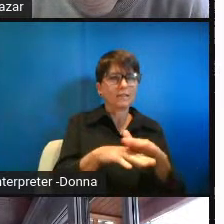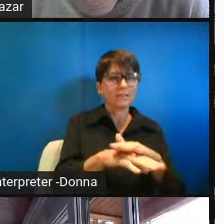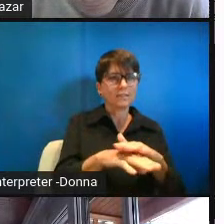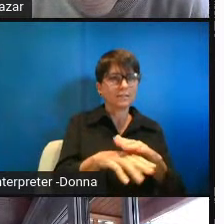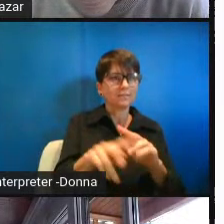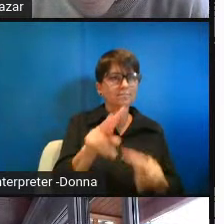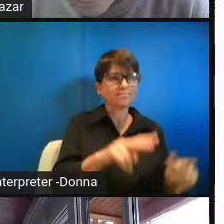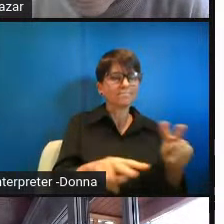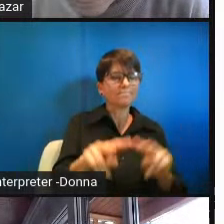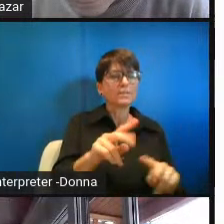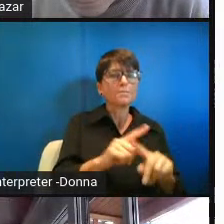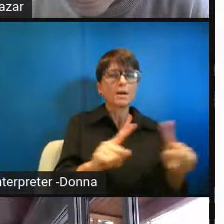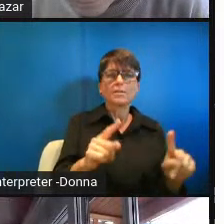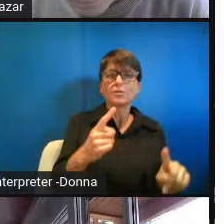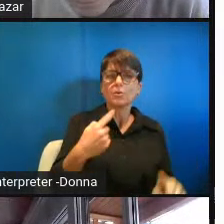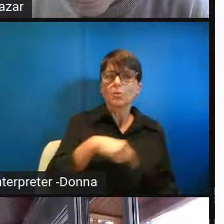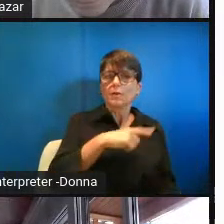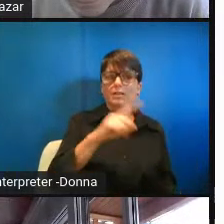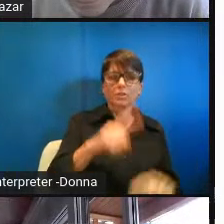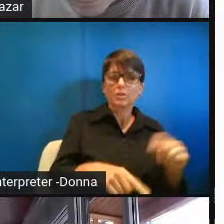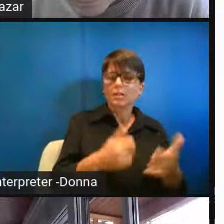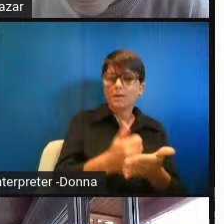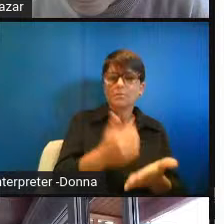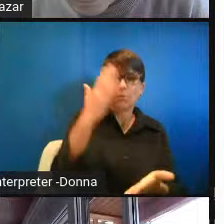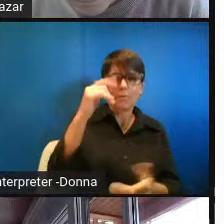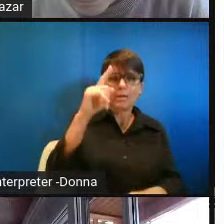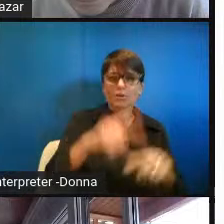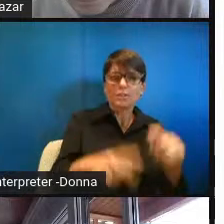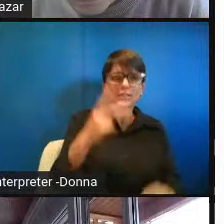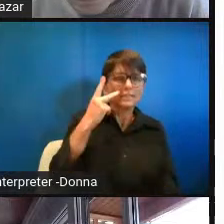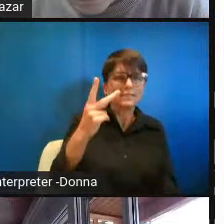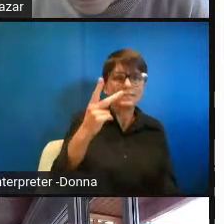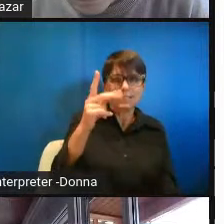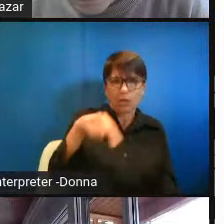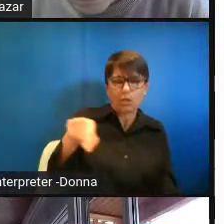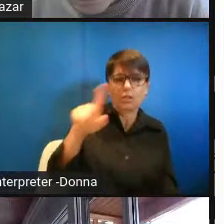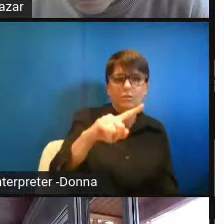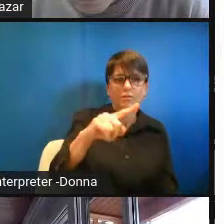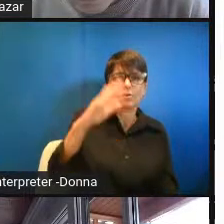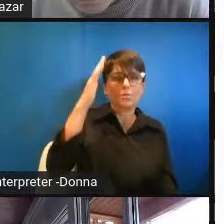general Hurco for the people who use keyboard navigation, we